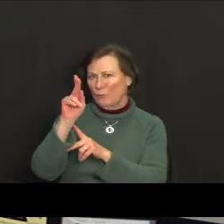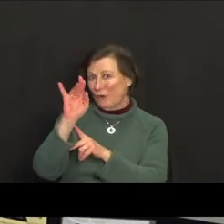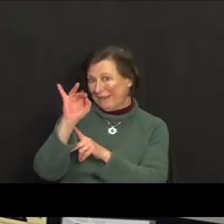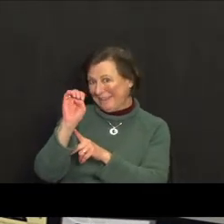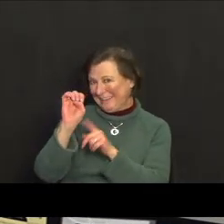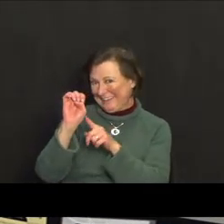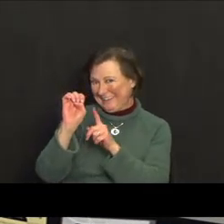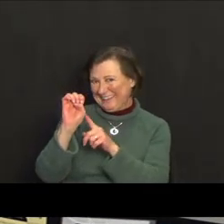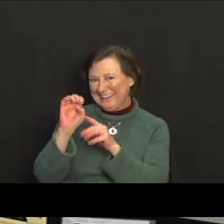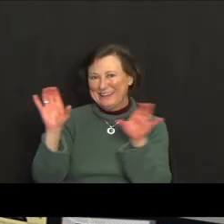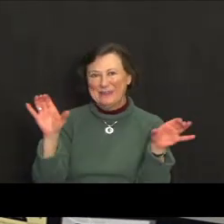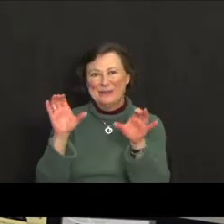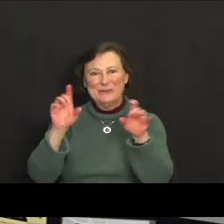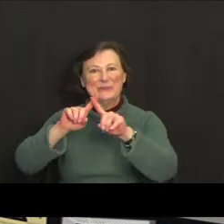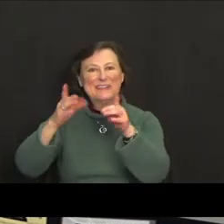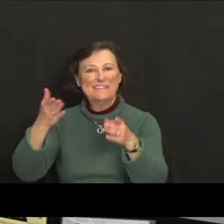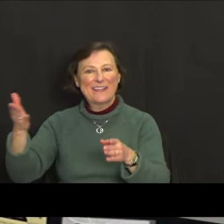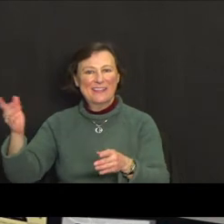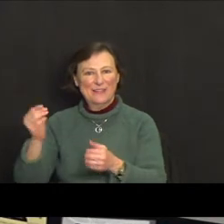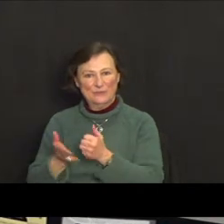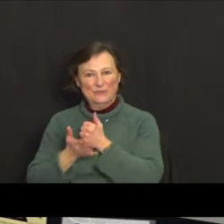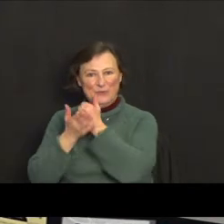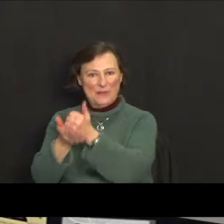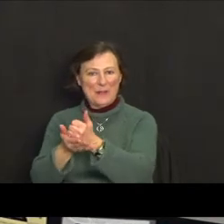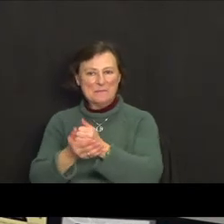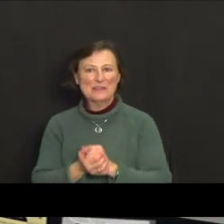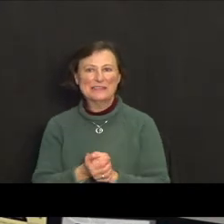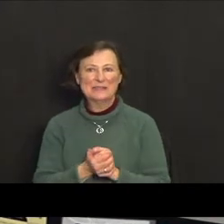various things and help them out a little bit, which is fabulous.